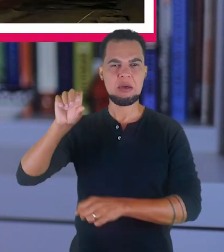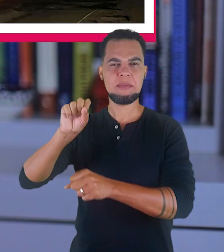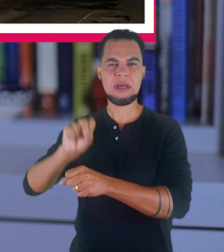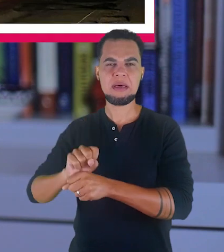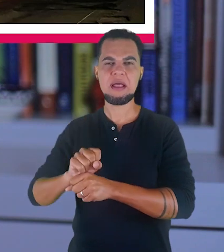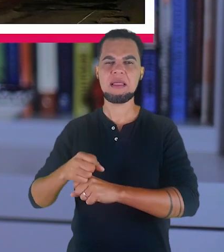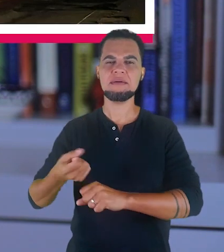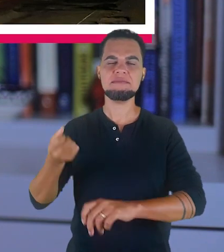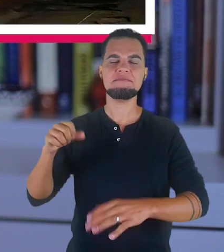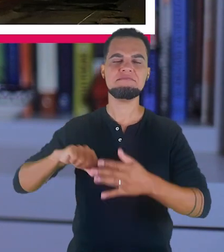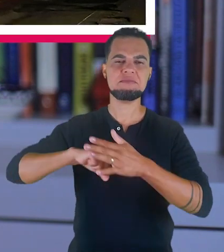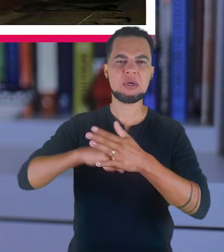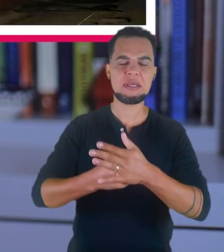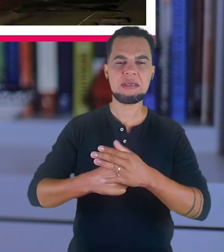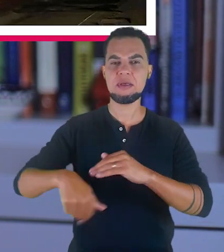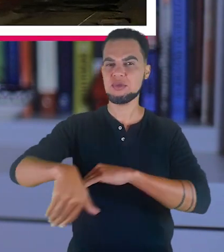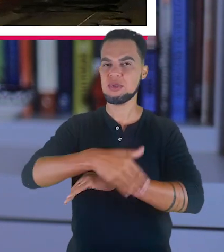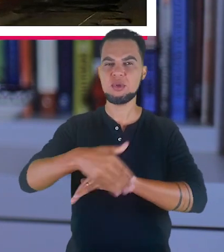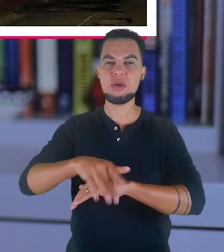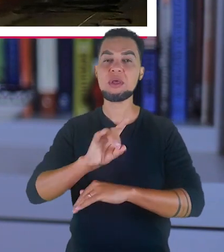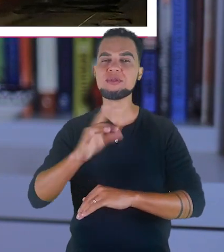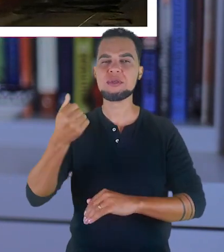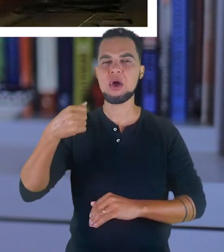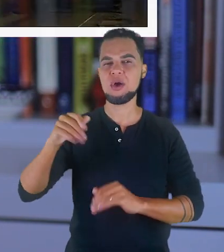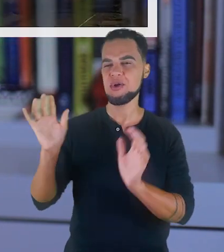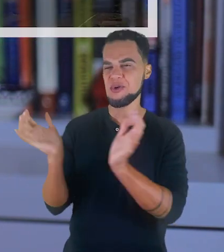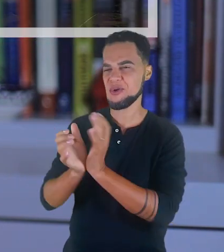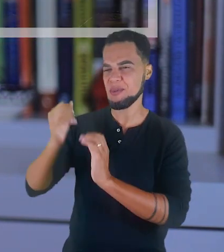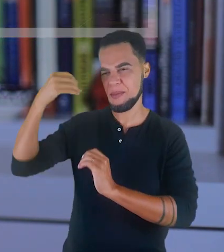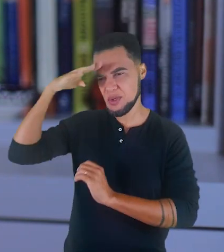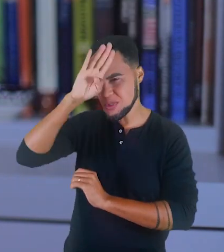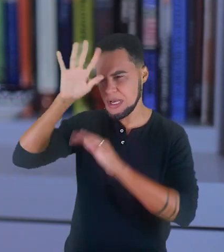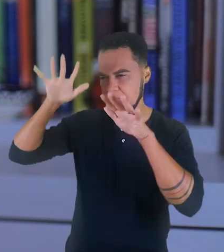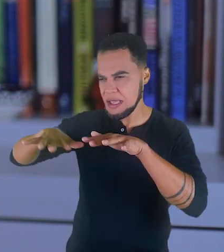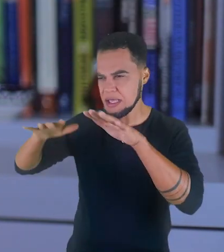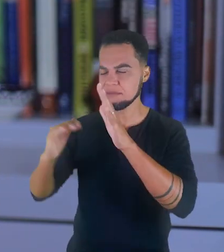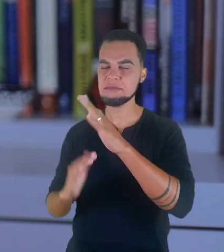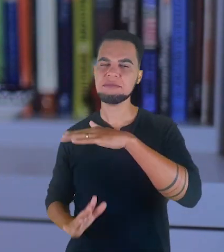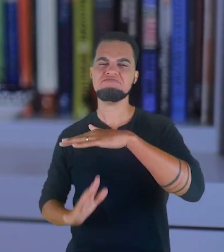It's not just about the fierce Bolsonaro supporters we are talking about, they are not the only ones we have to deal with.